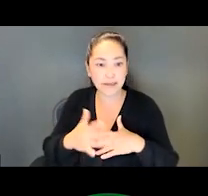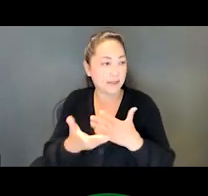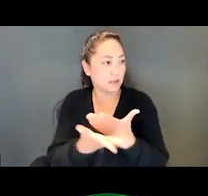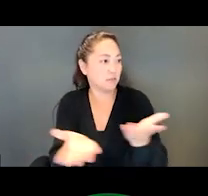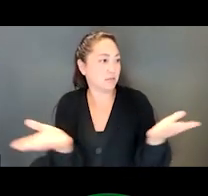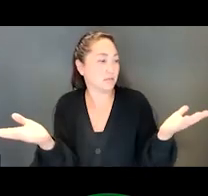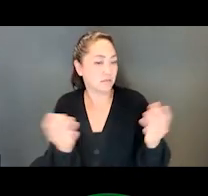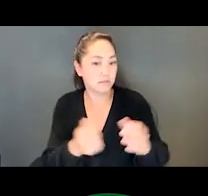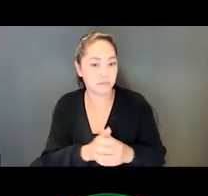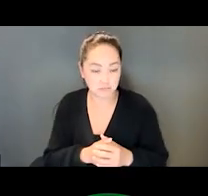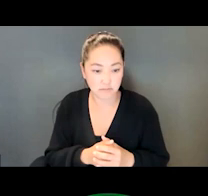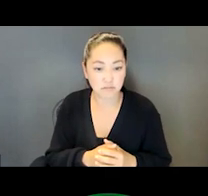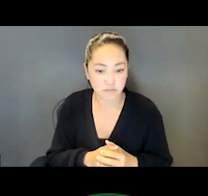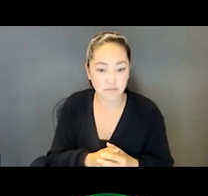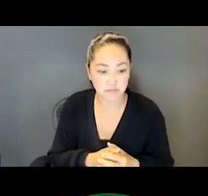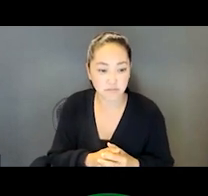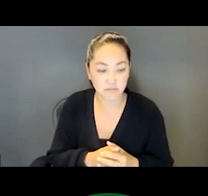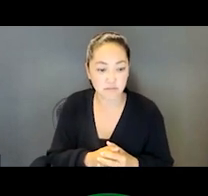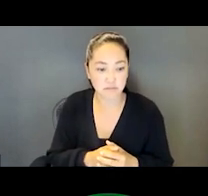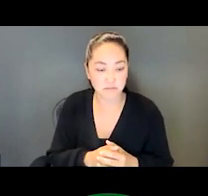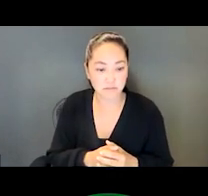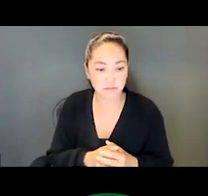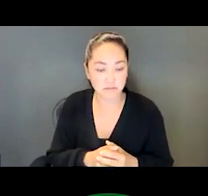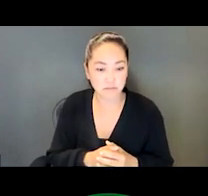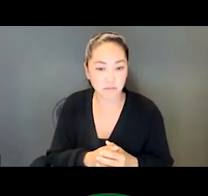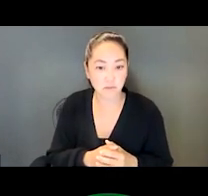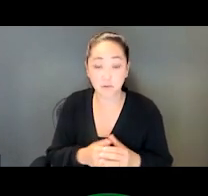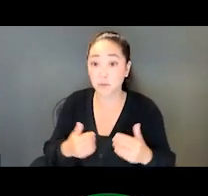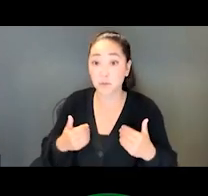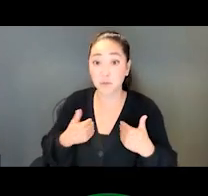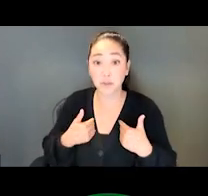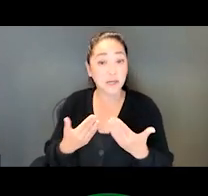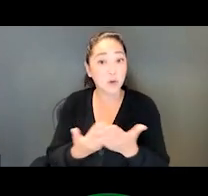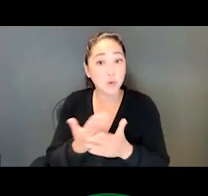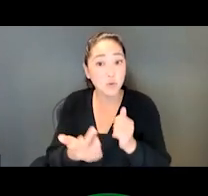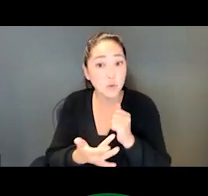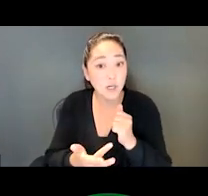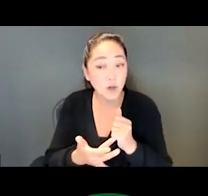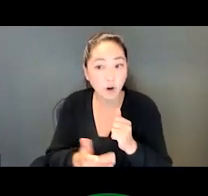And we're exactly talking about trying to keep the environment clean at the same time.